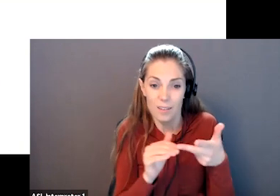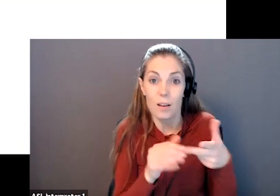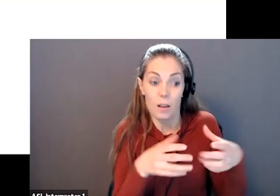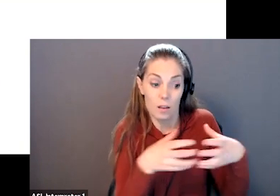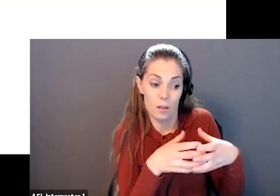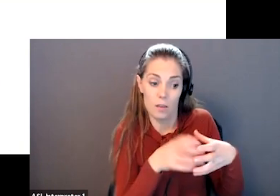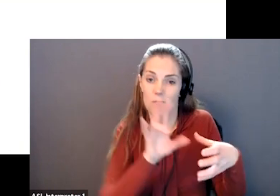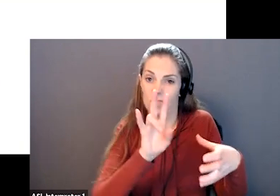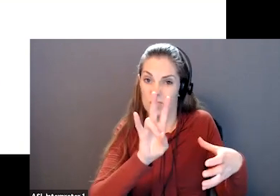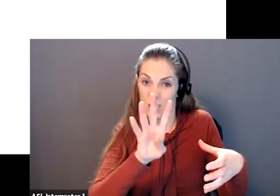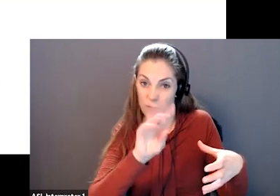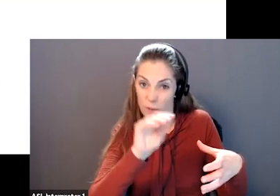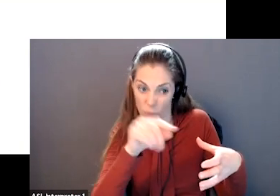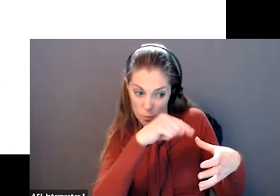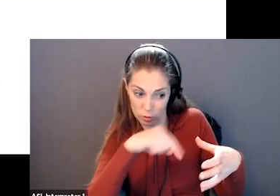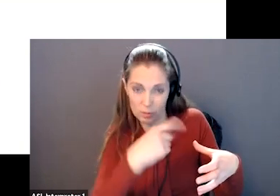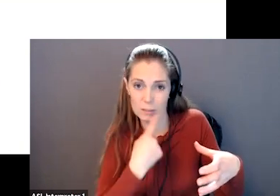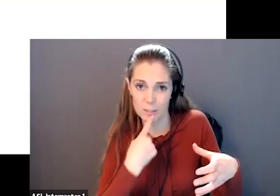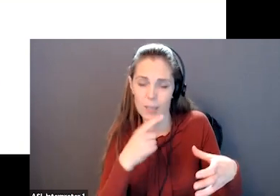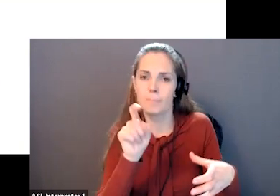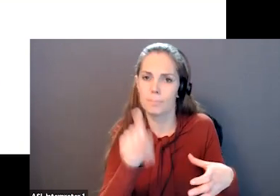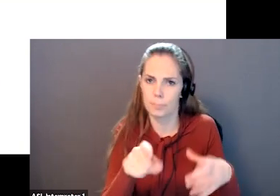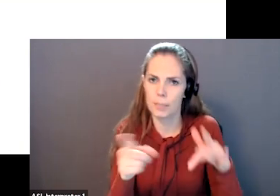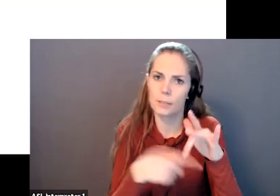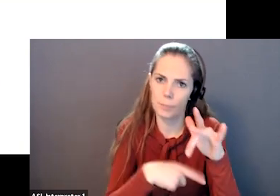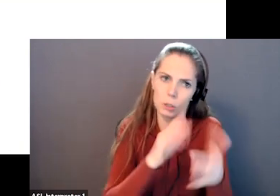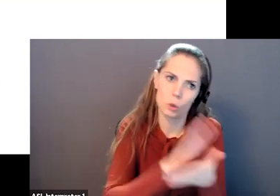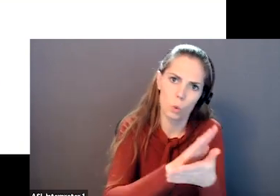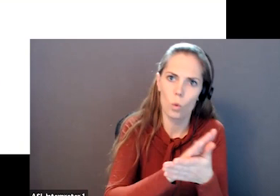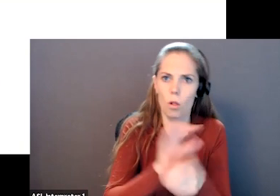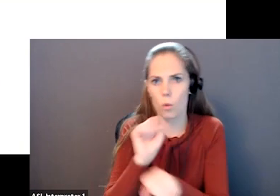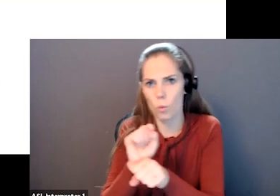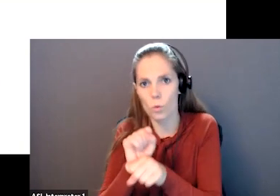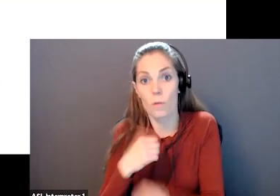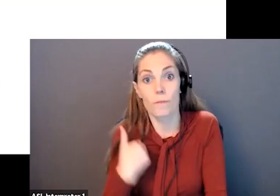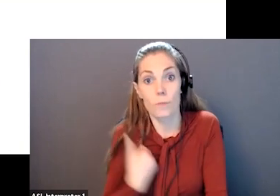The most common symptoms were generally echoing what was defined in the World Health Organization